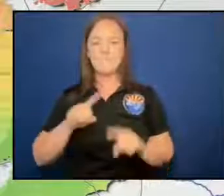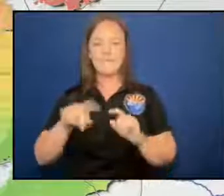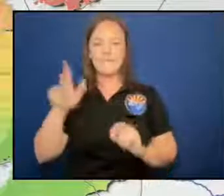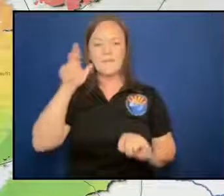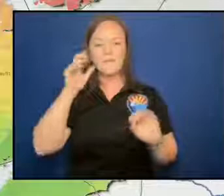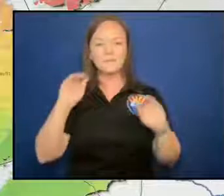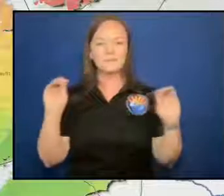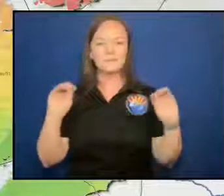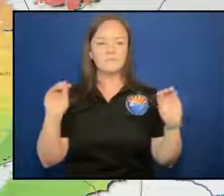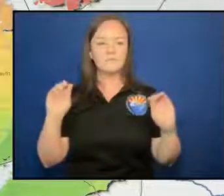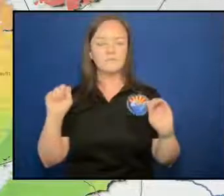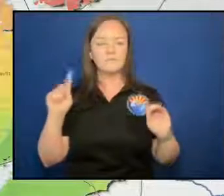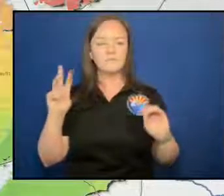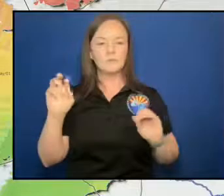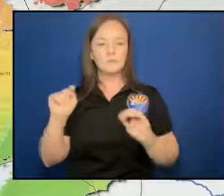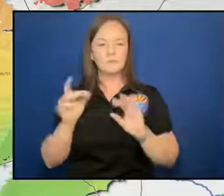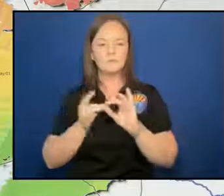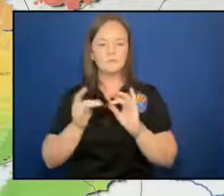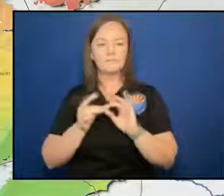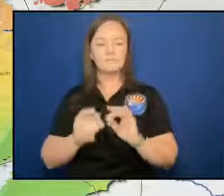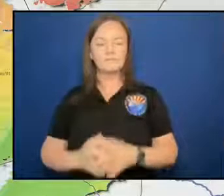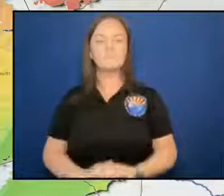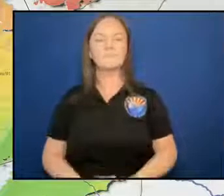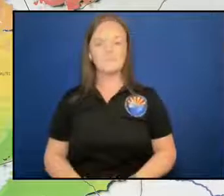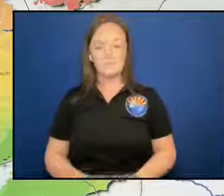THREE INCHES OF RAIN AND SO THAT'S THE POTENTIAL